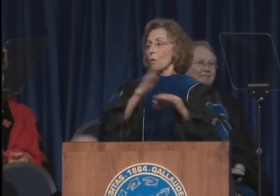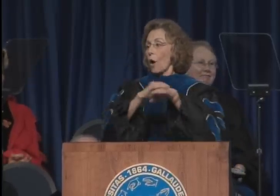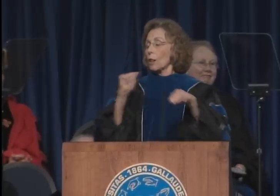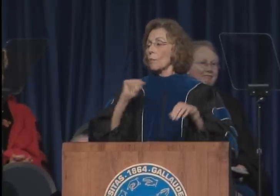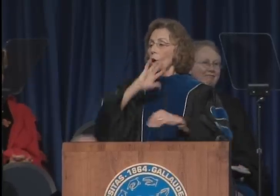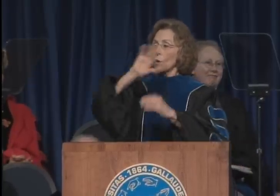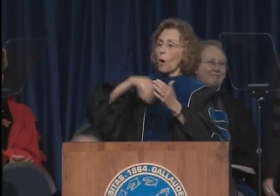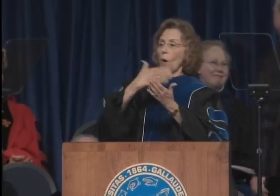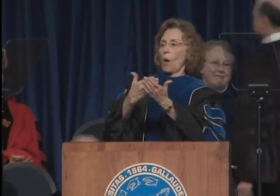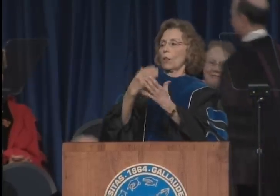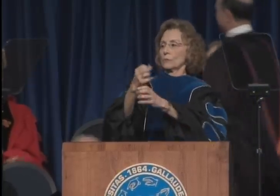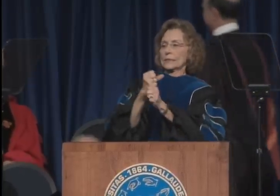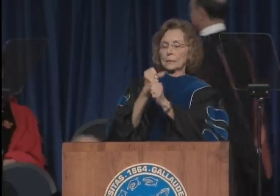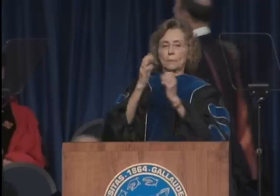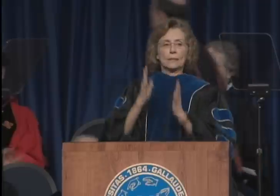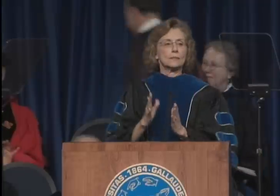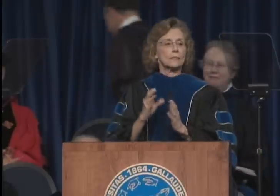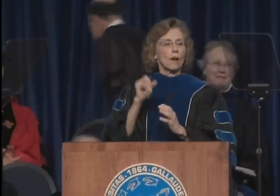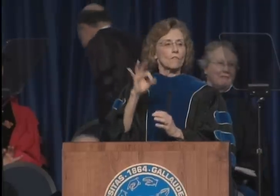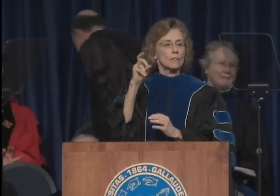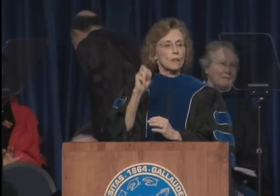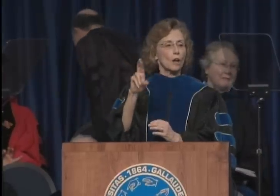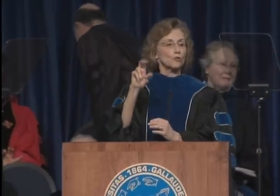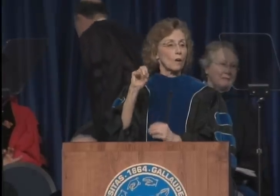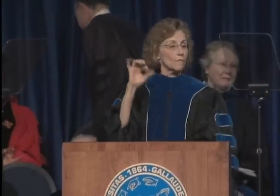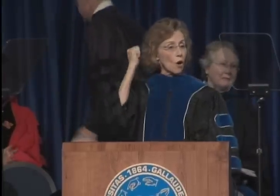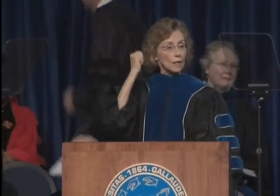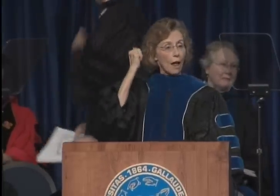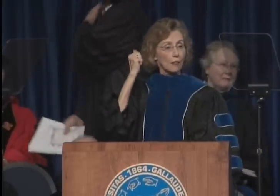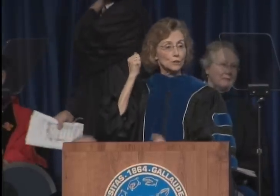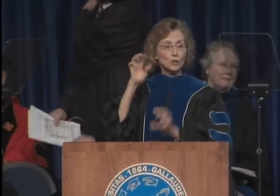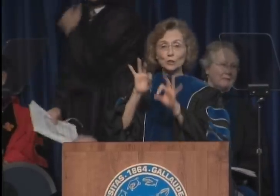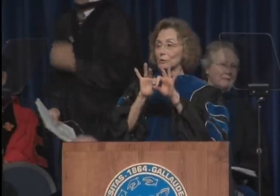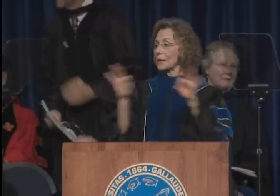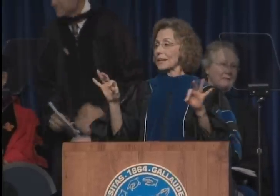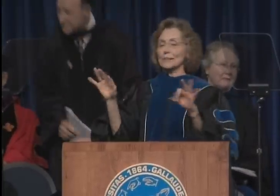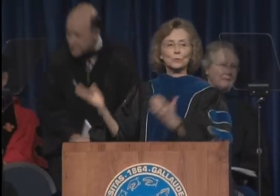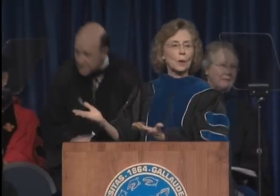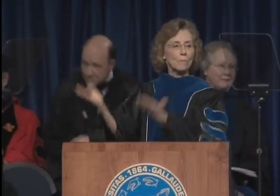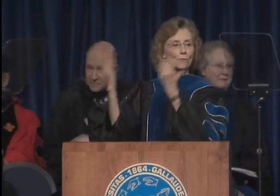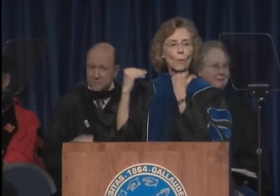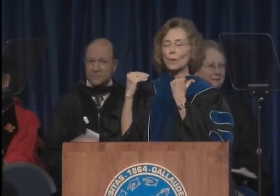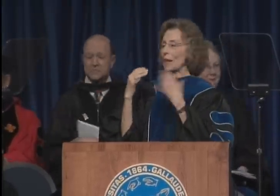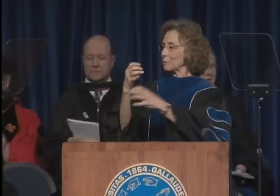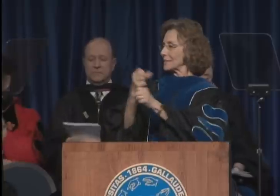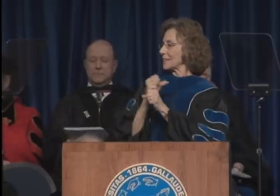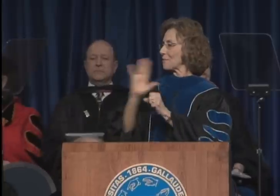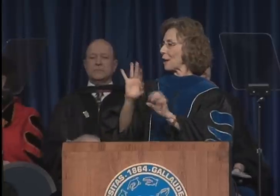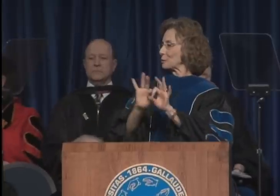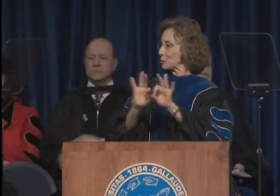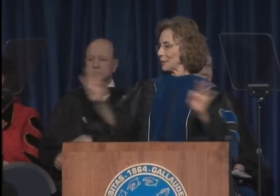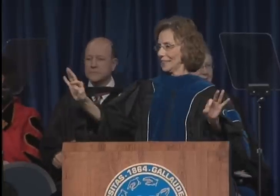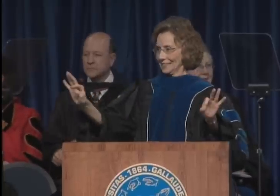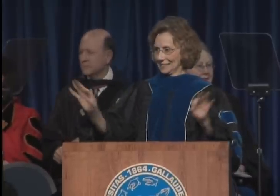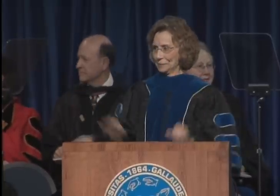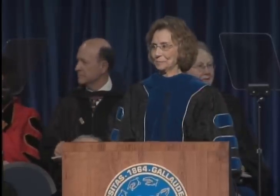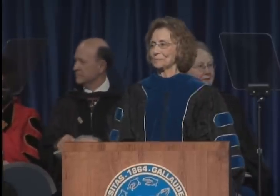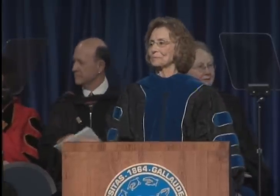I now call upon all recipients of Doctor of Audiology degree to come forward and receive their degrees.